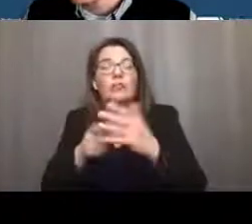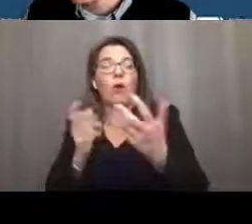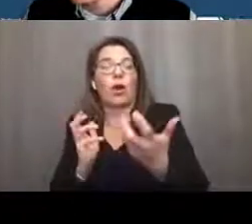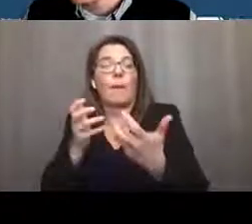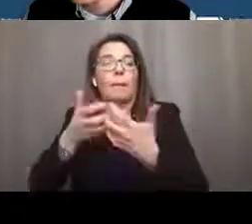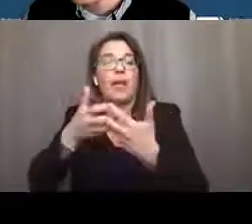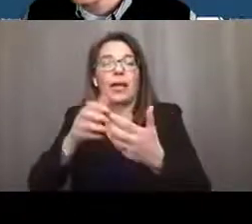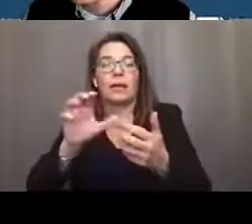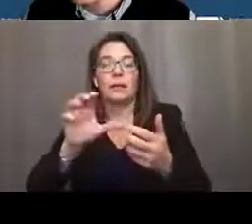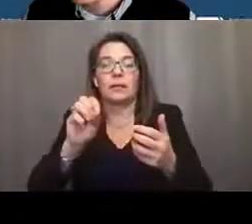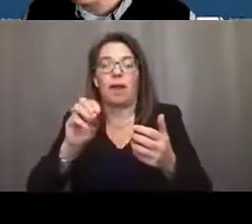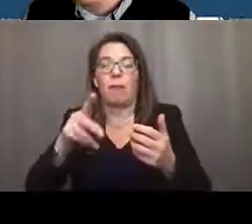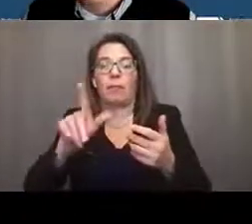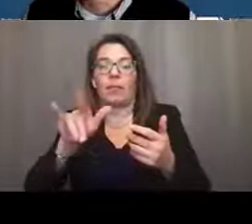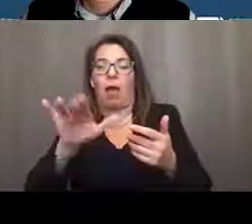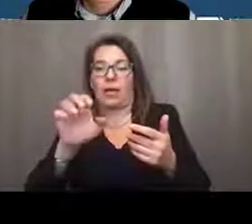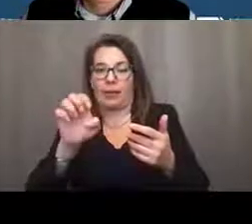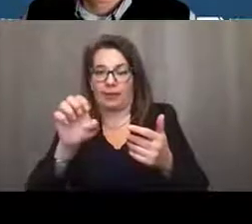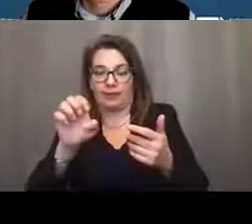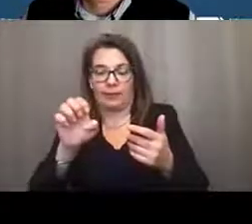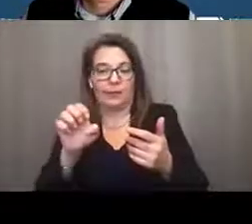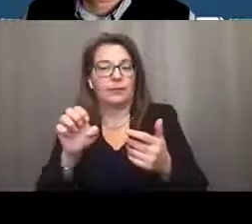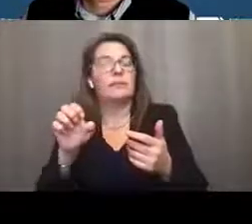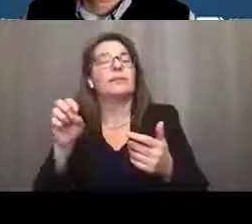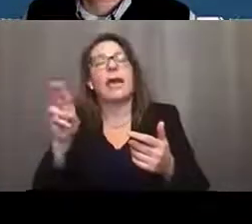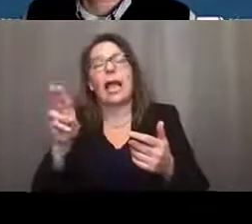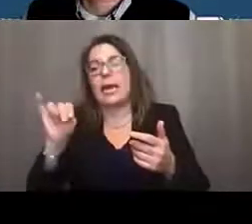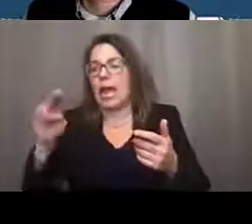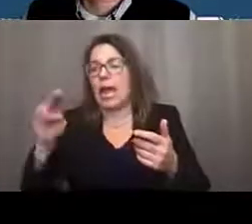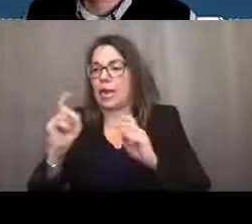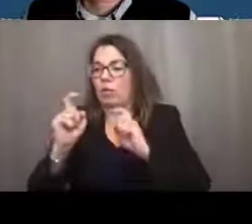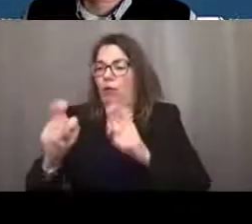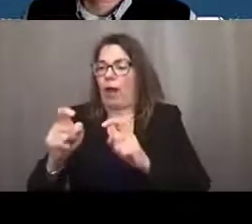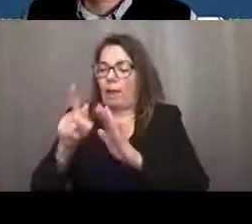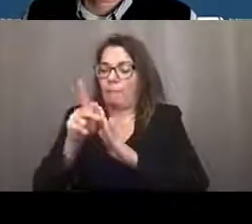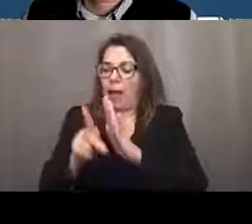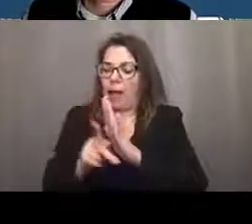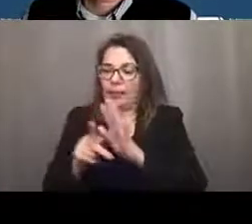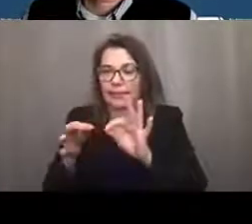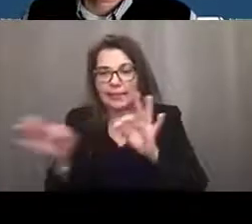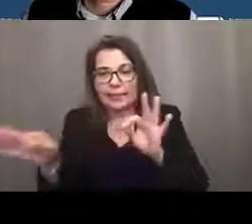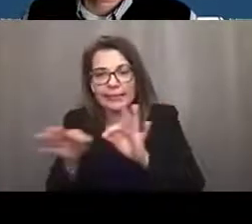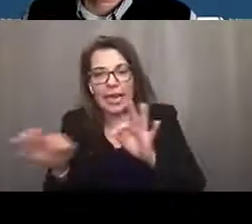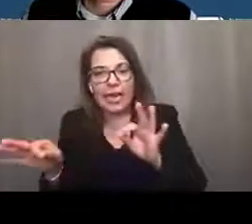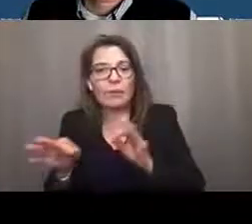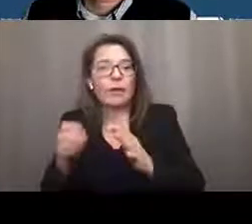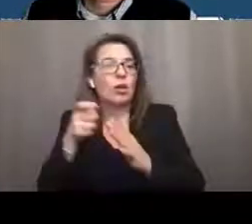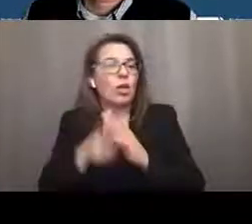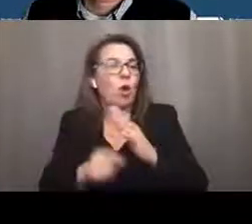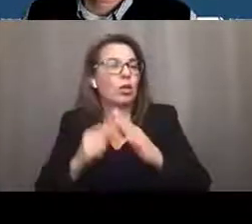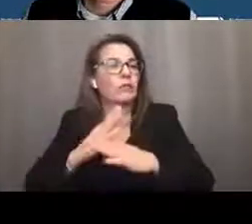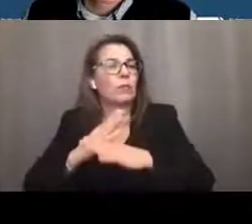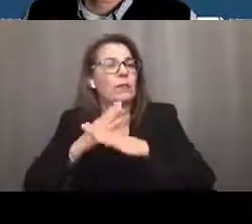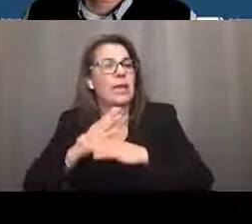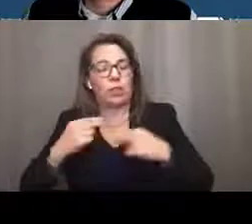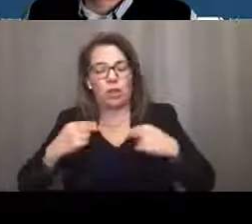they're all listed in the NIH Grants Policy Statement but just to name a few, there's the cost for the protection of human subjects,